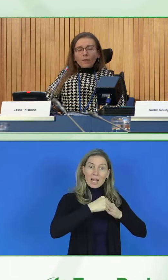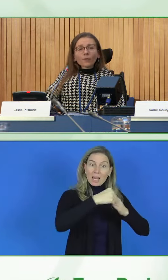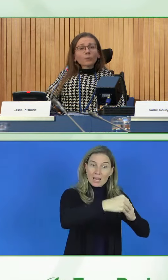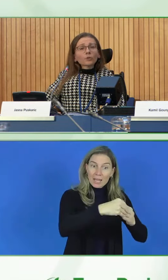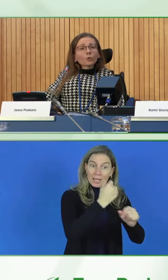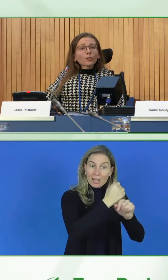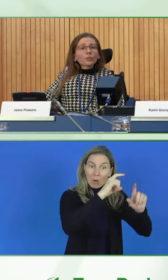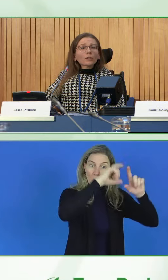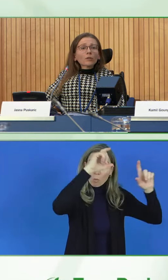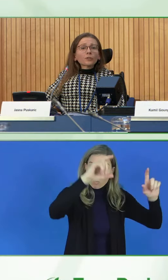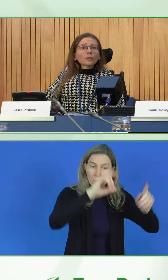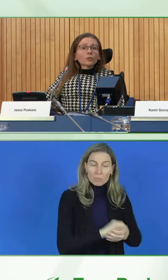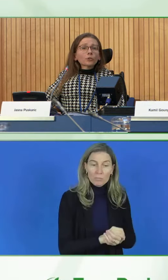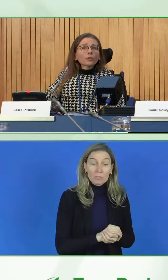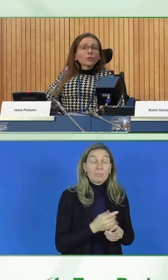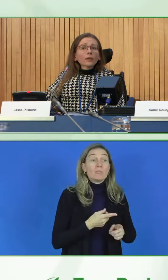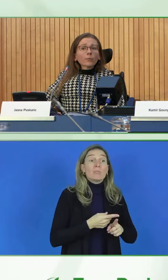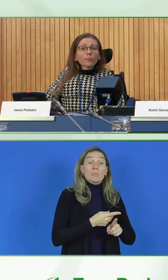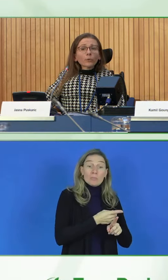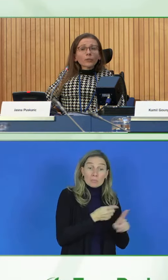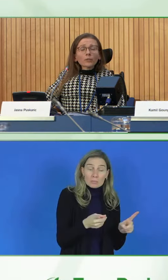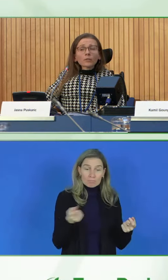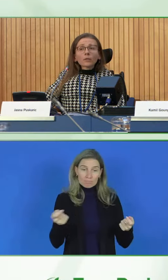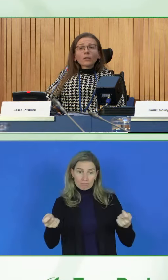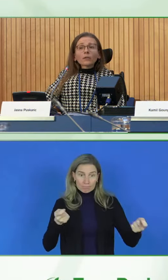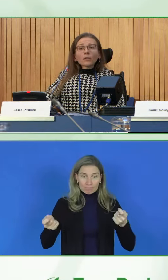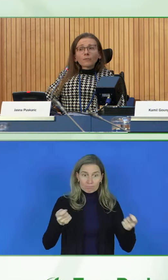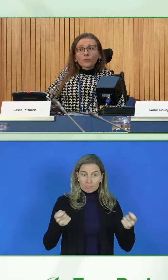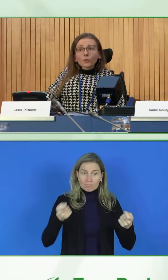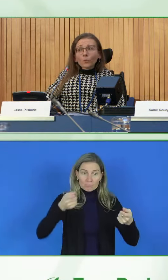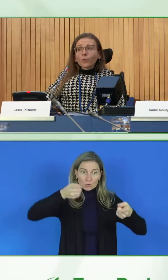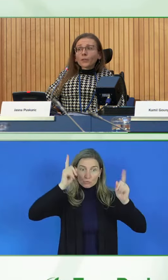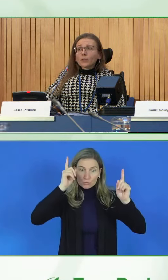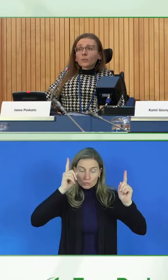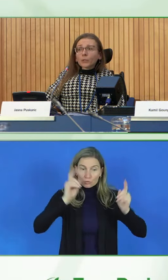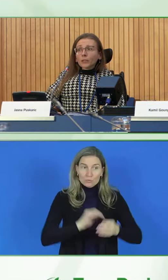The majority of internal employees lives with a disability.